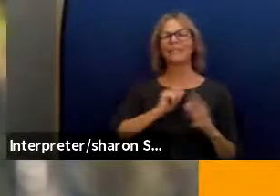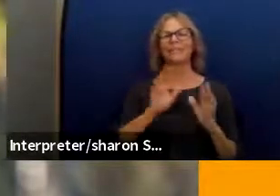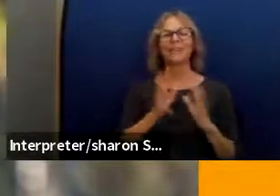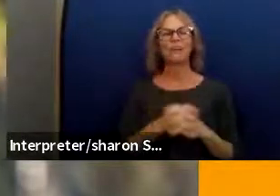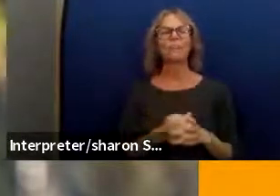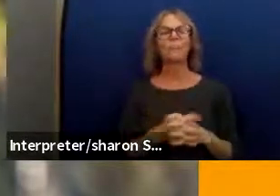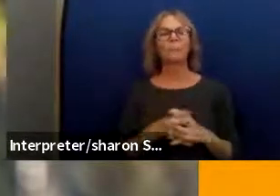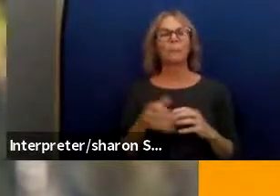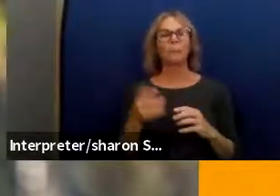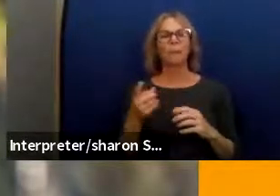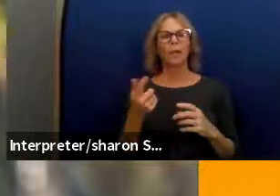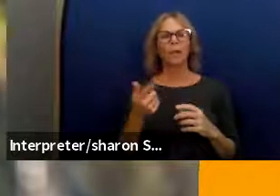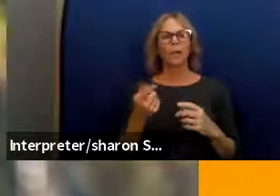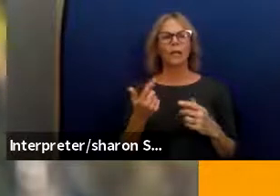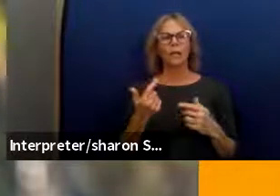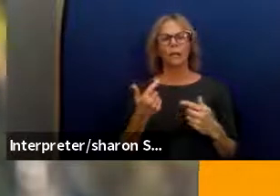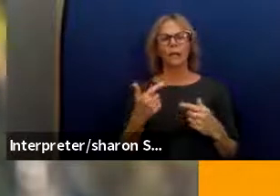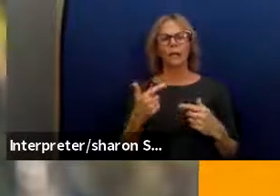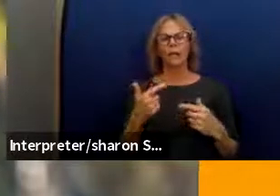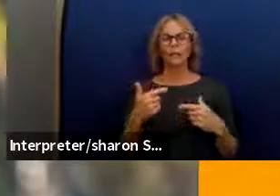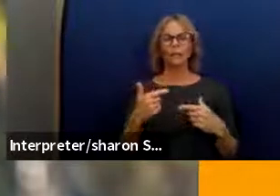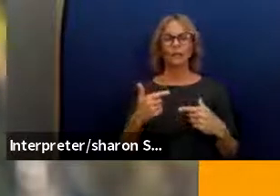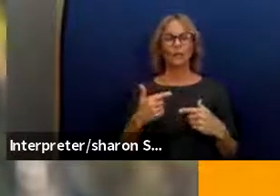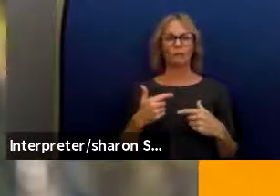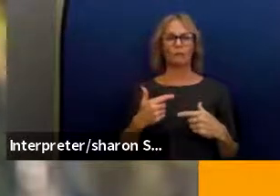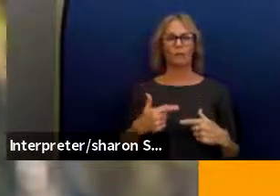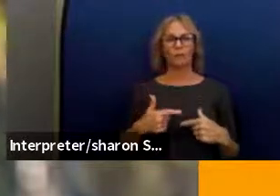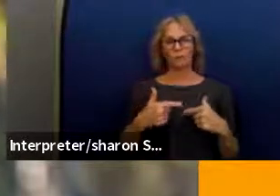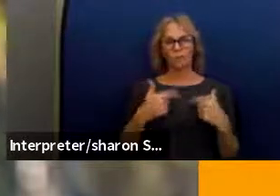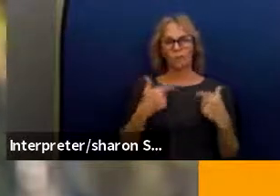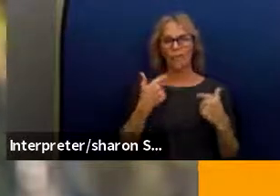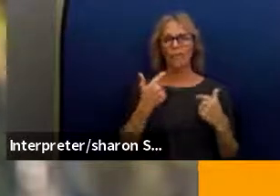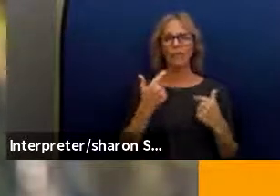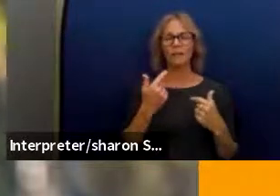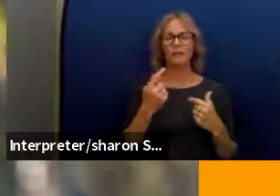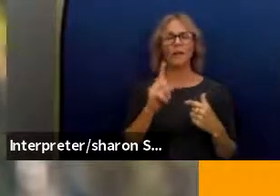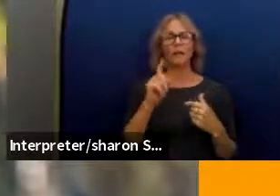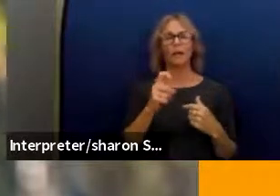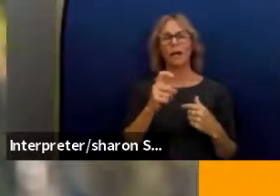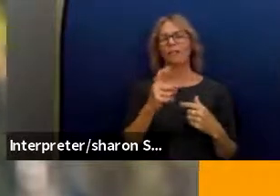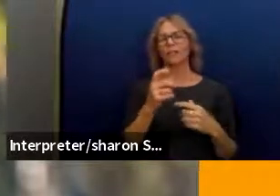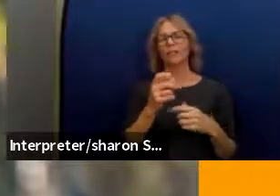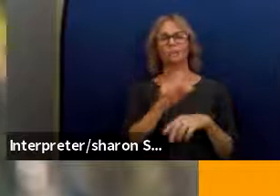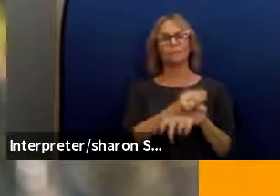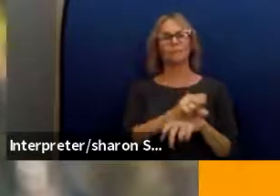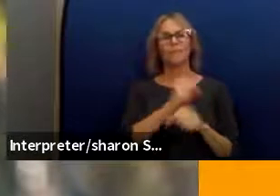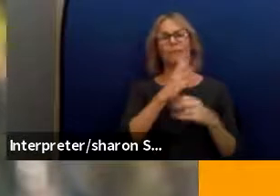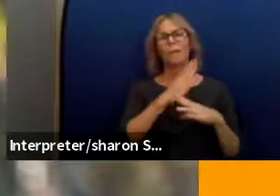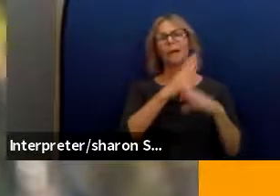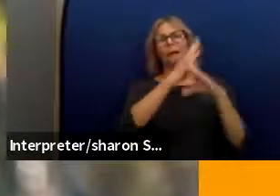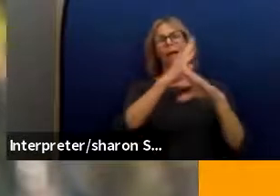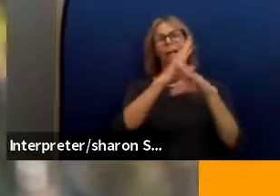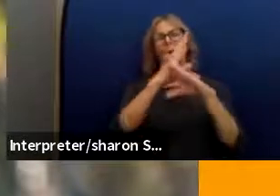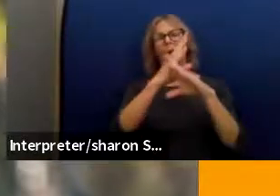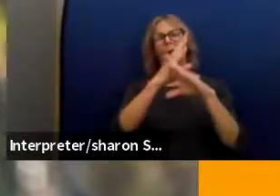know, you you live in a spot where you're going to have to overcome so many barriers every day just to you know, walk through your